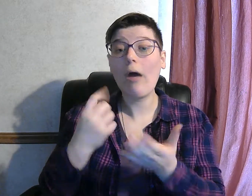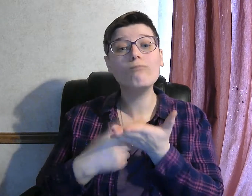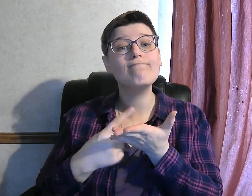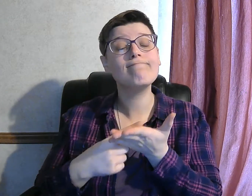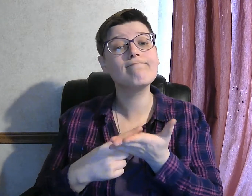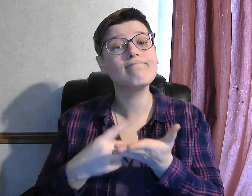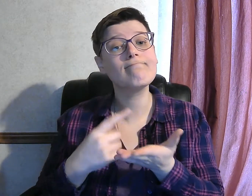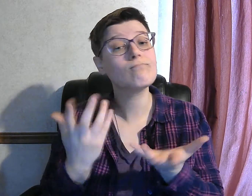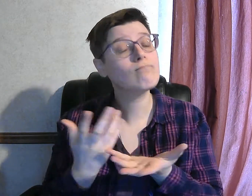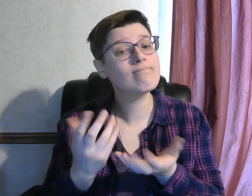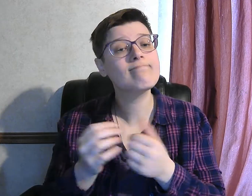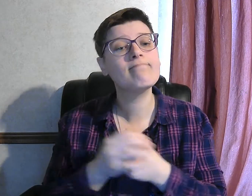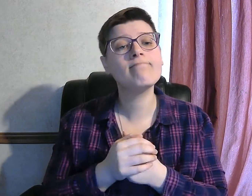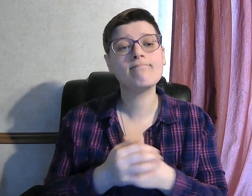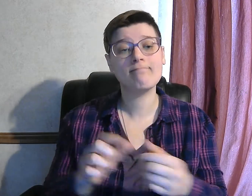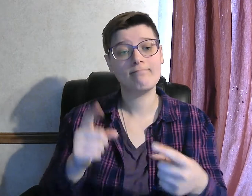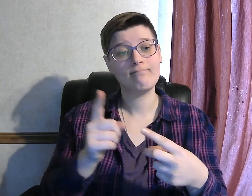I also want to clarify a few things about my project.